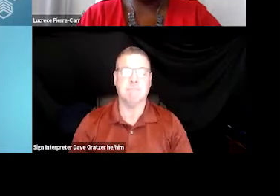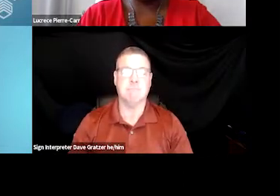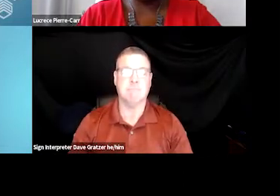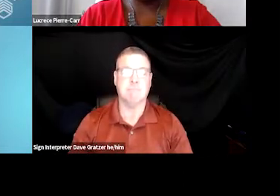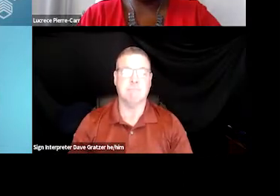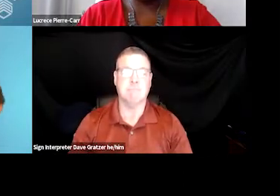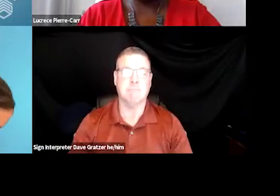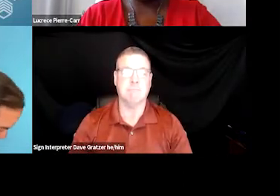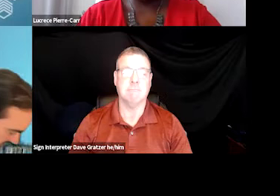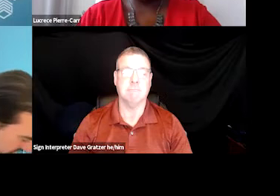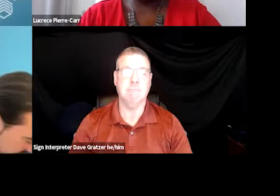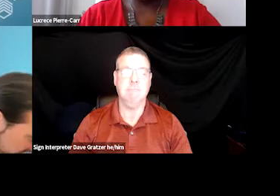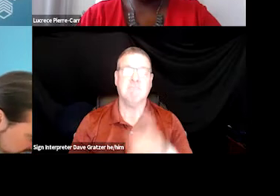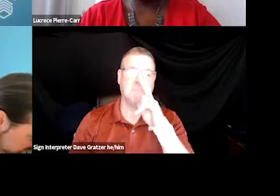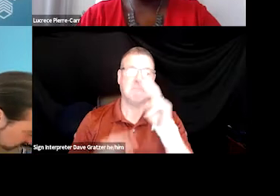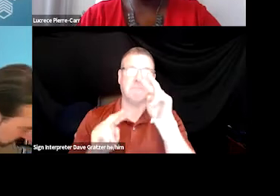We'll take a quick look at today's agenda.